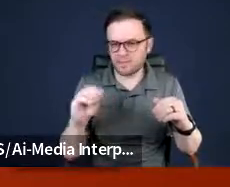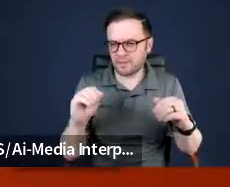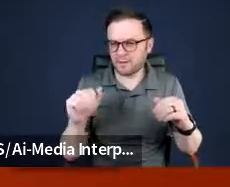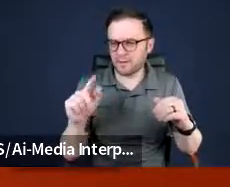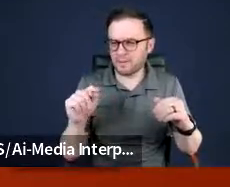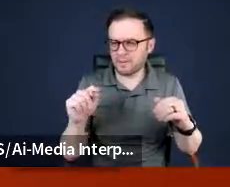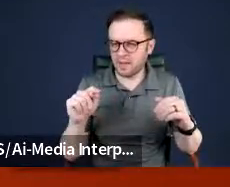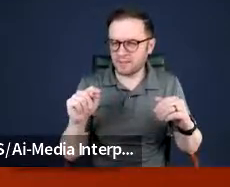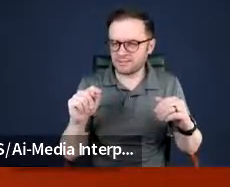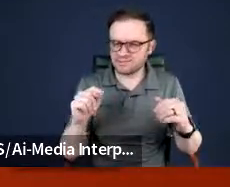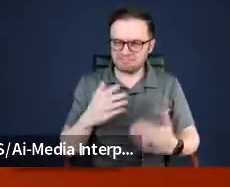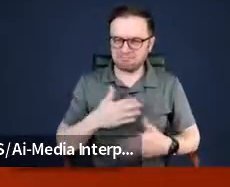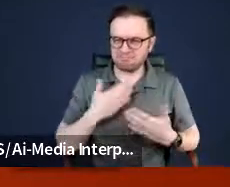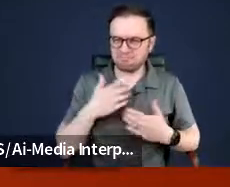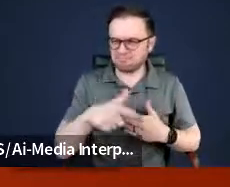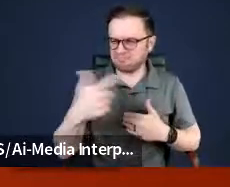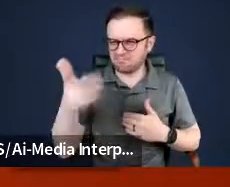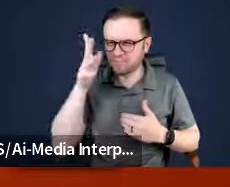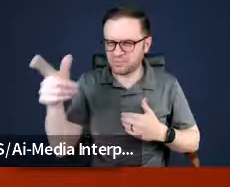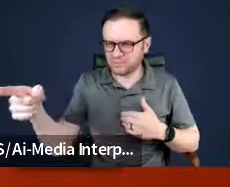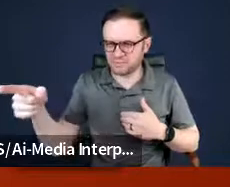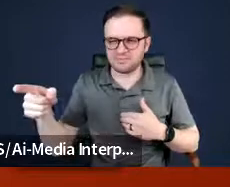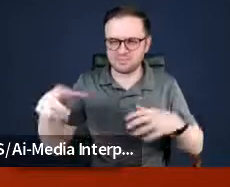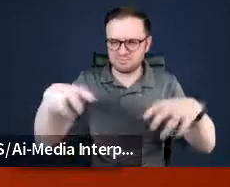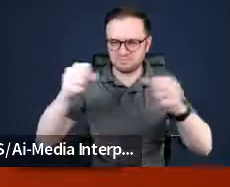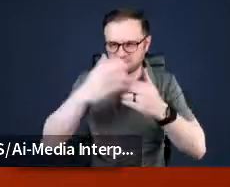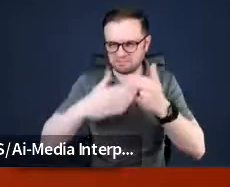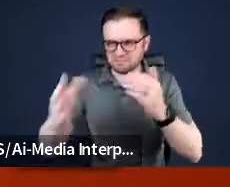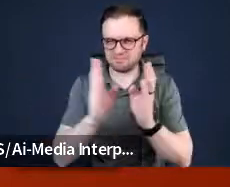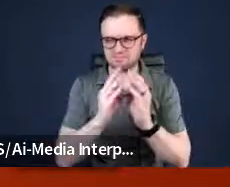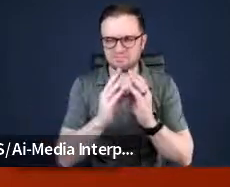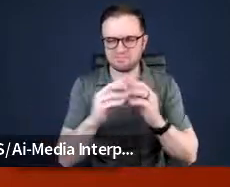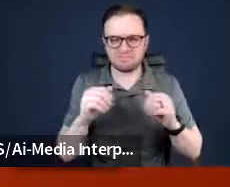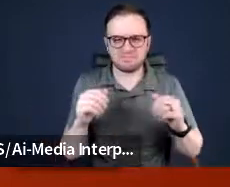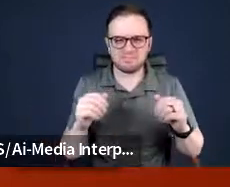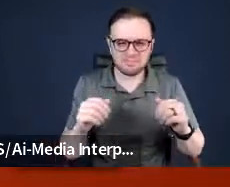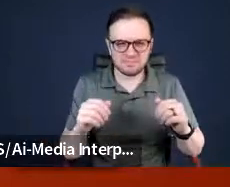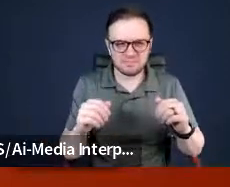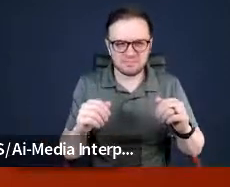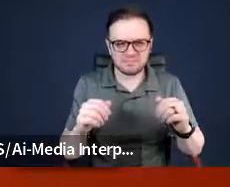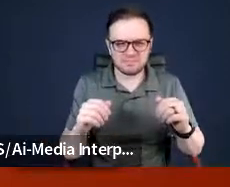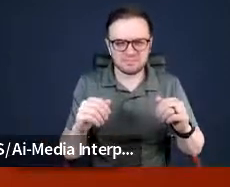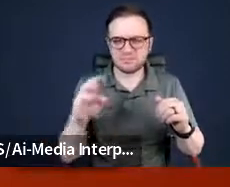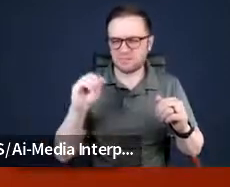navigation, color is not being used to convey meaning in the screen reader works. -- And the screen reader works.